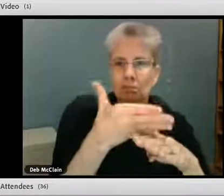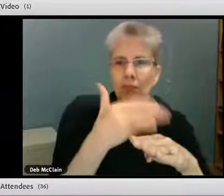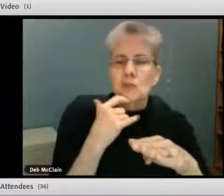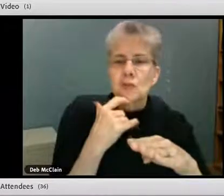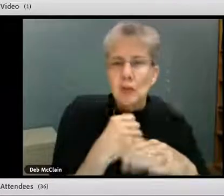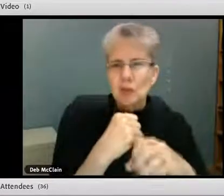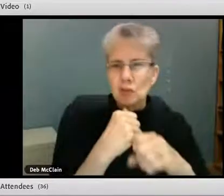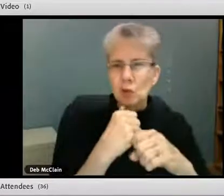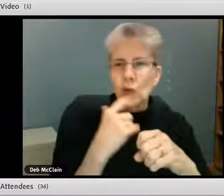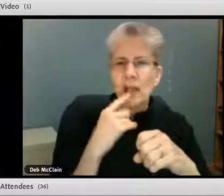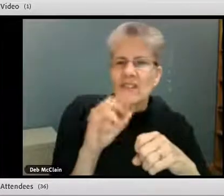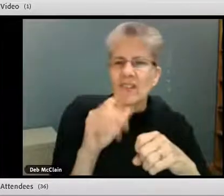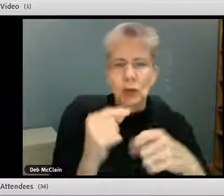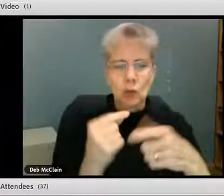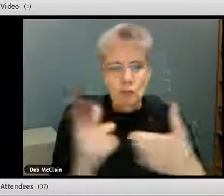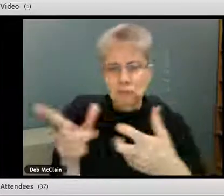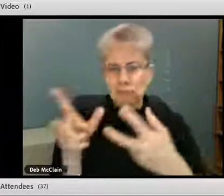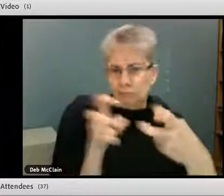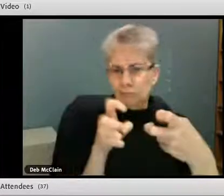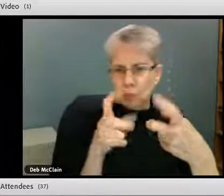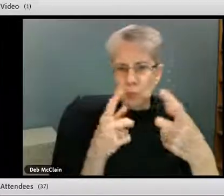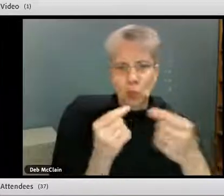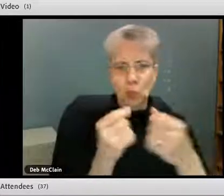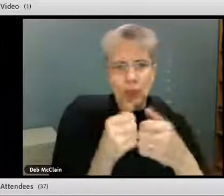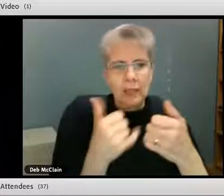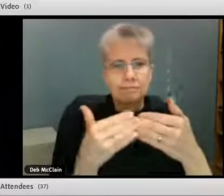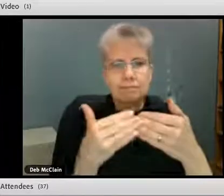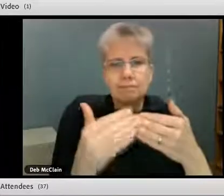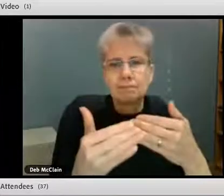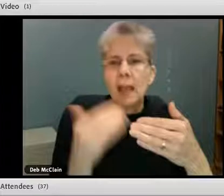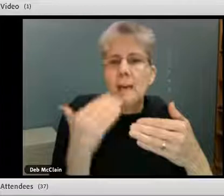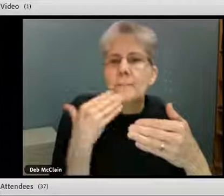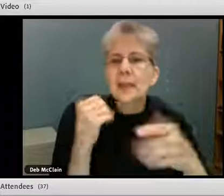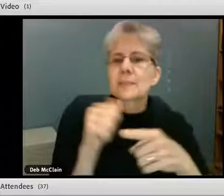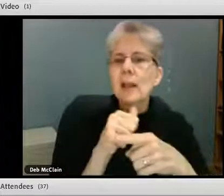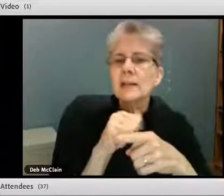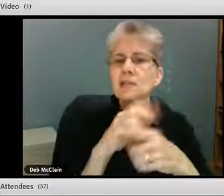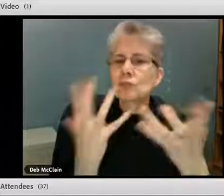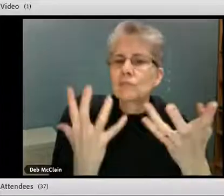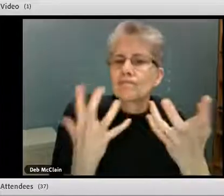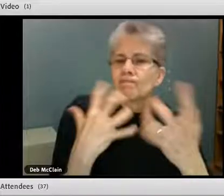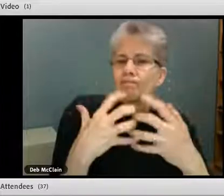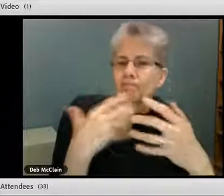and you get this video, what do we do with it? And then some overall best practices to make all of this effective.